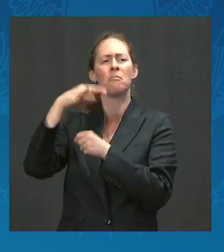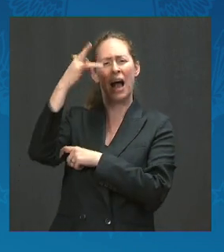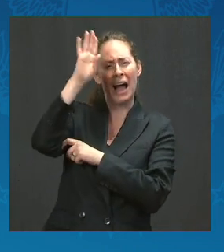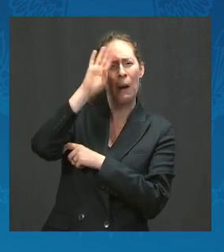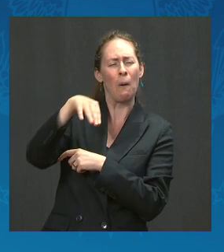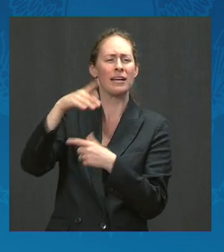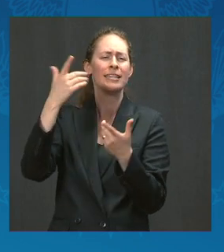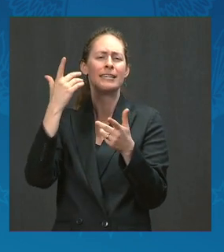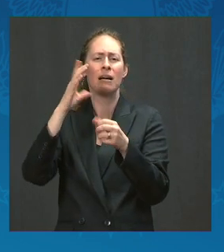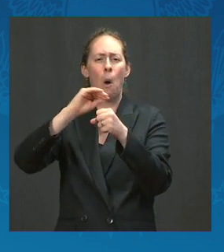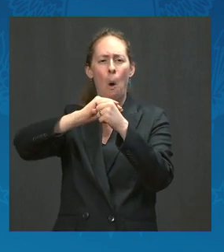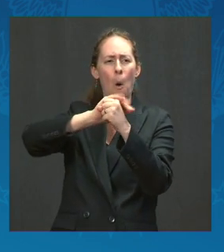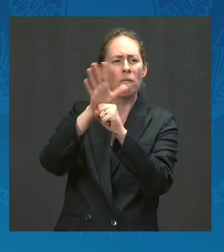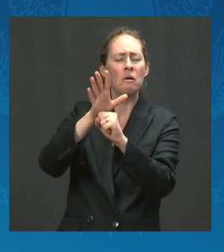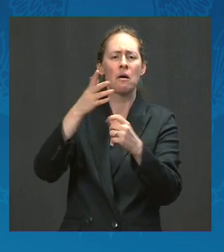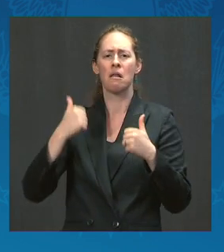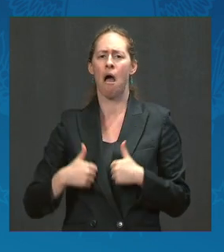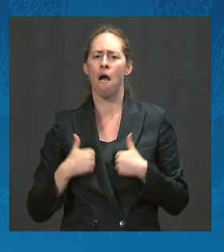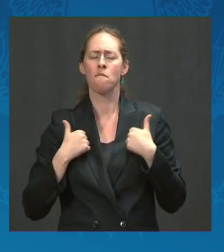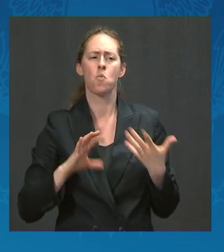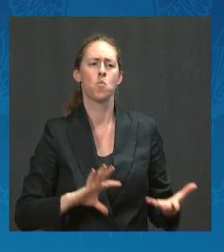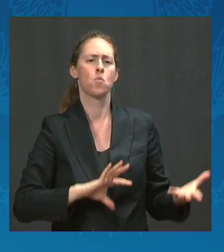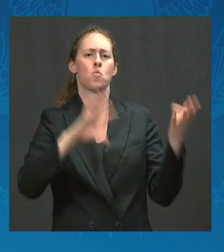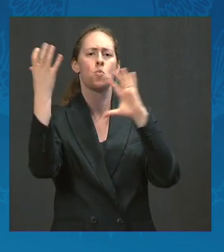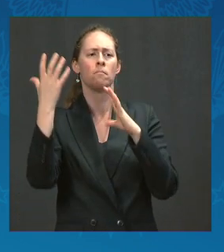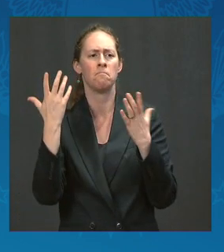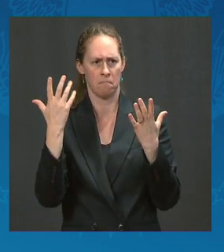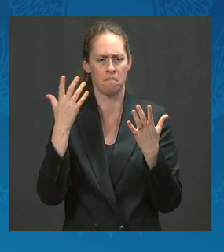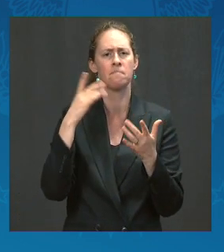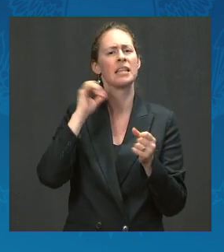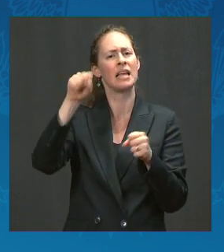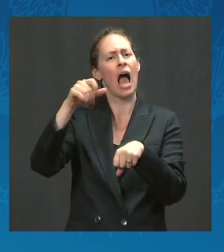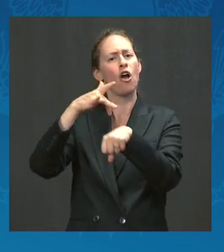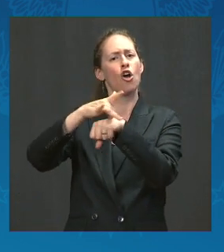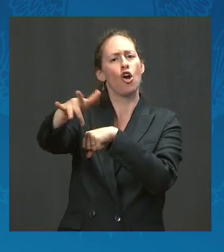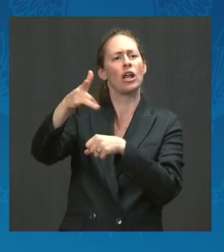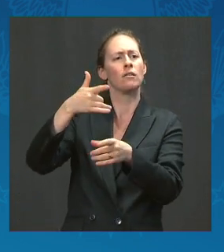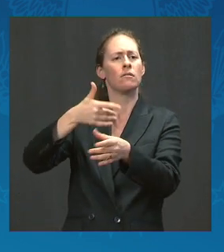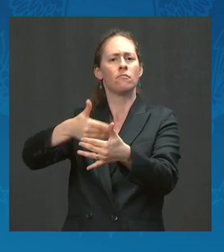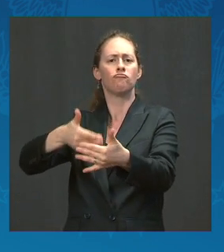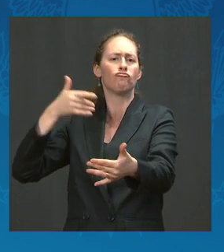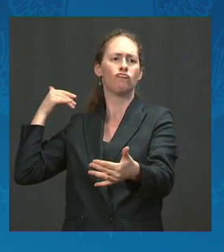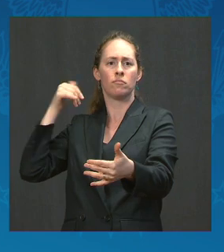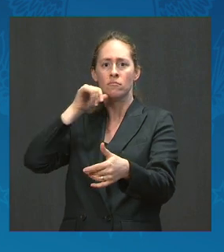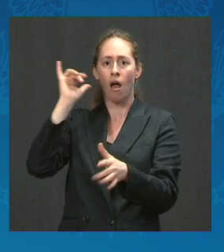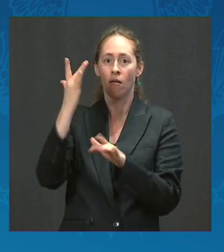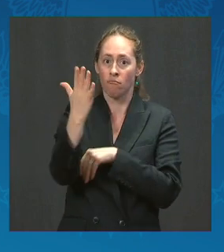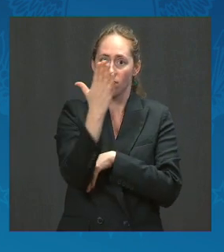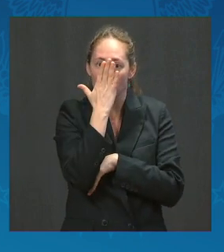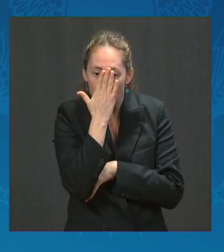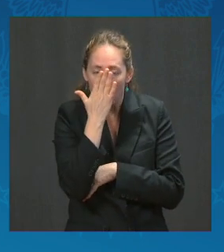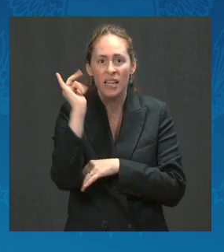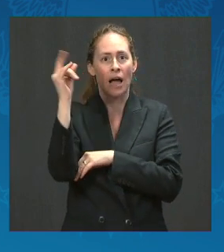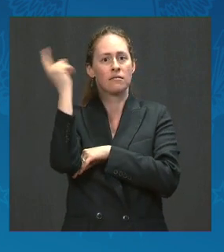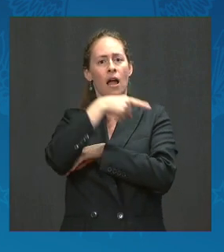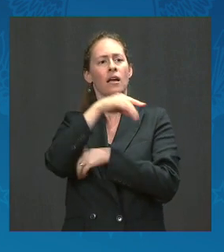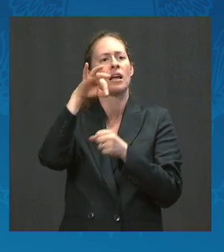they could make a plan to go and vote. They didn't have to just go on election day. Voters in the last election